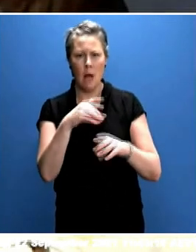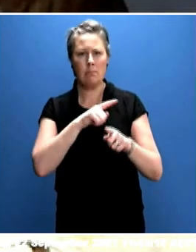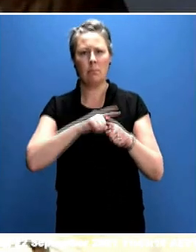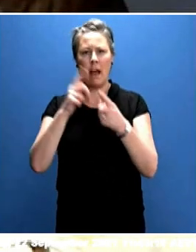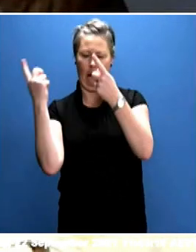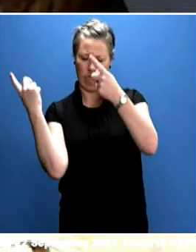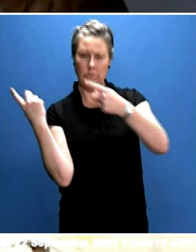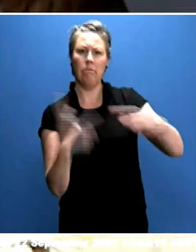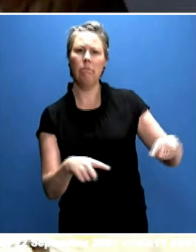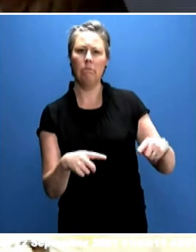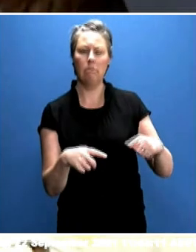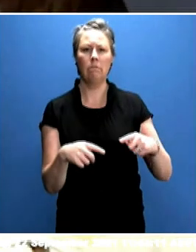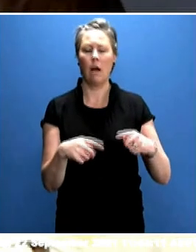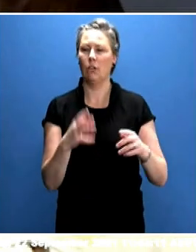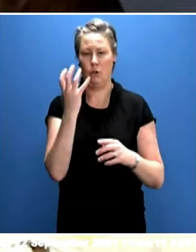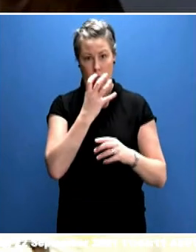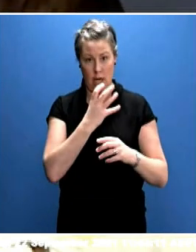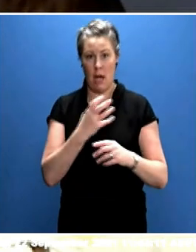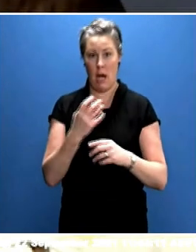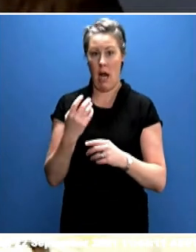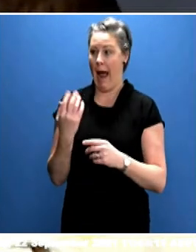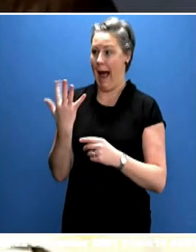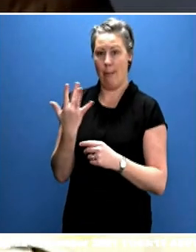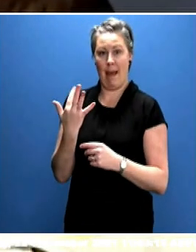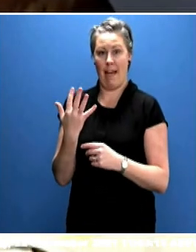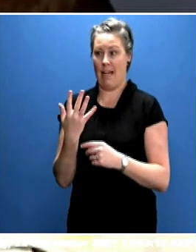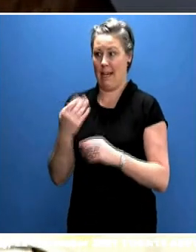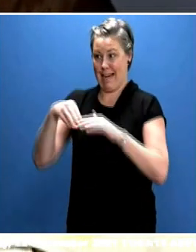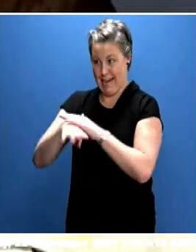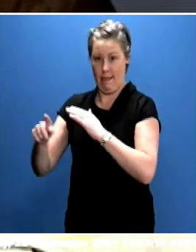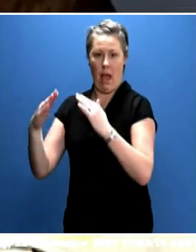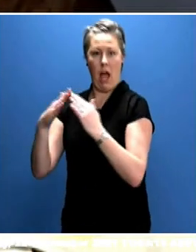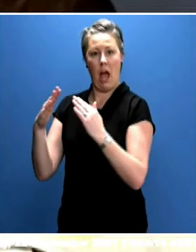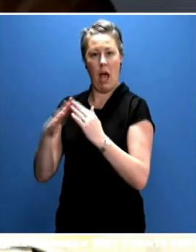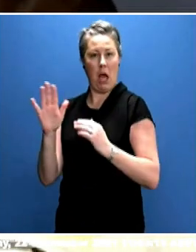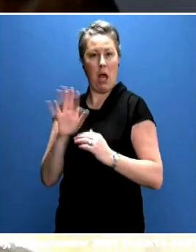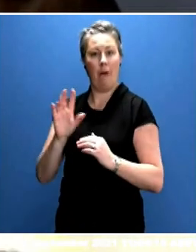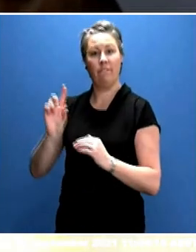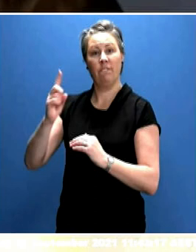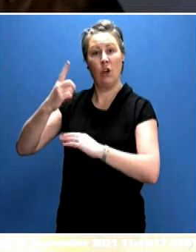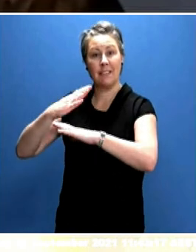of the proportion who are First Nations children? Yes, I understand it's about 50 per cent, Chair.